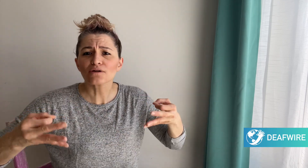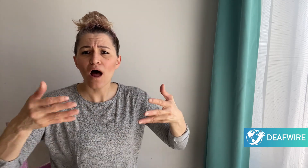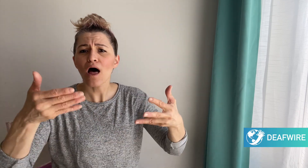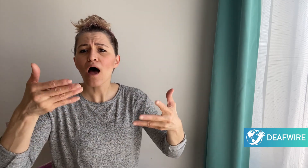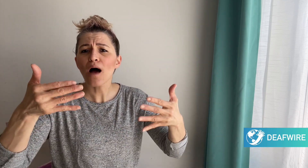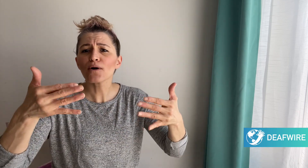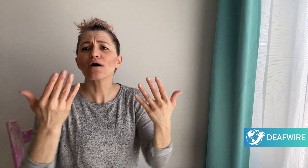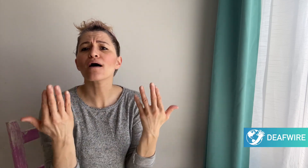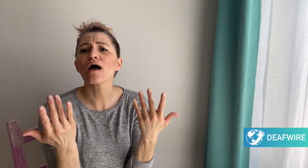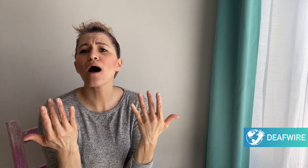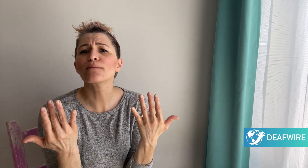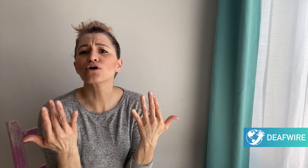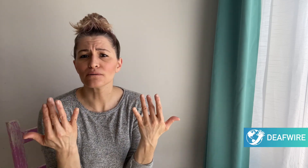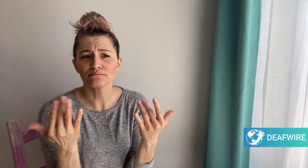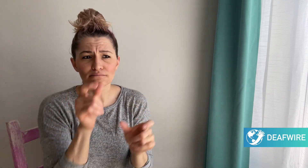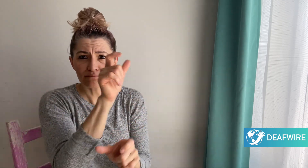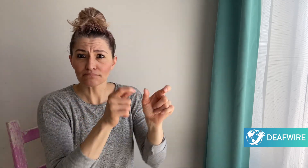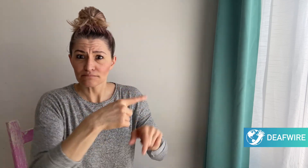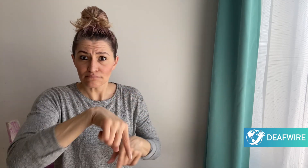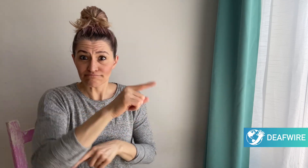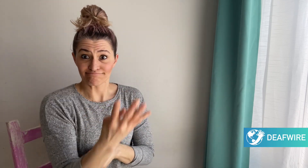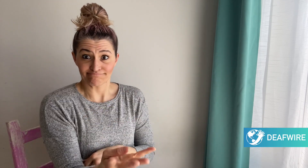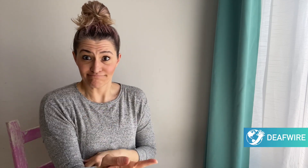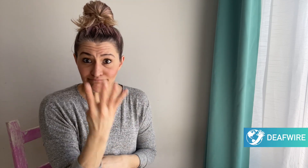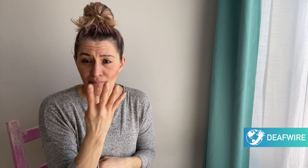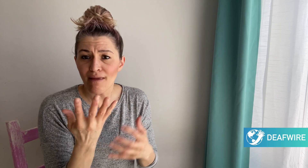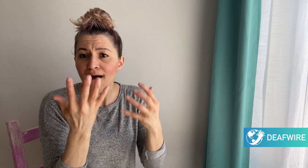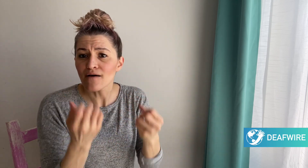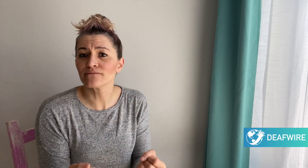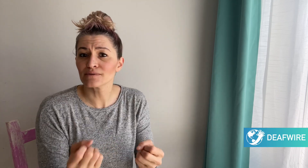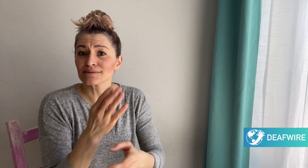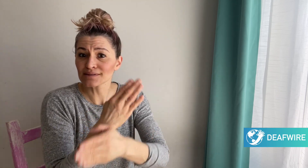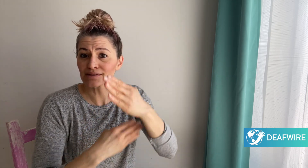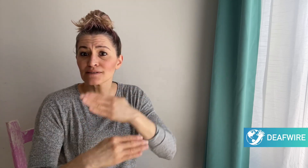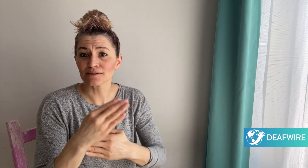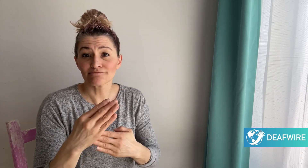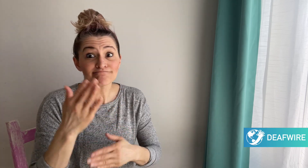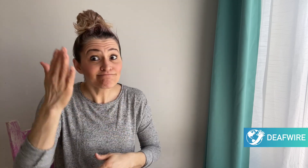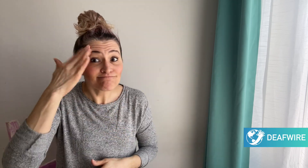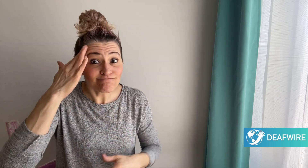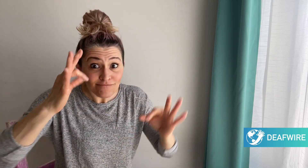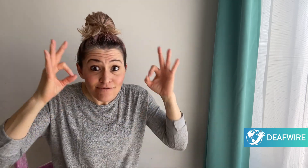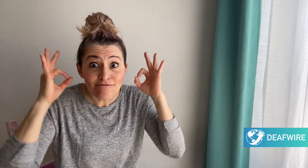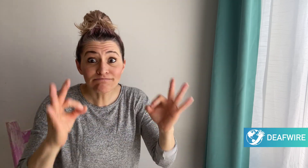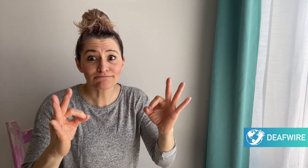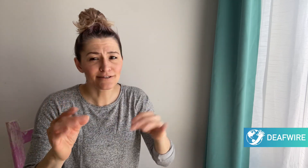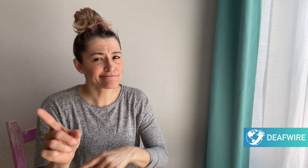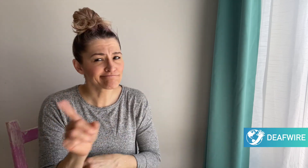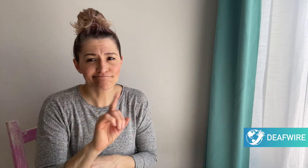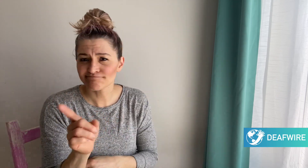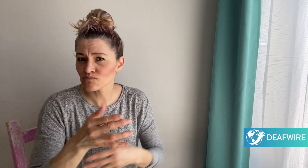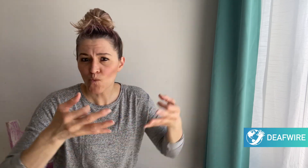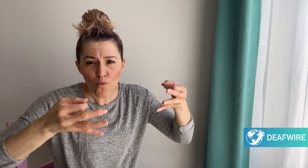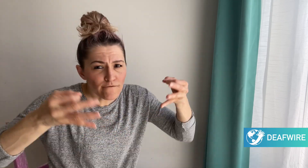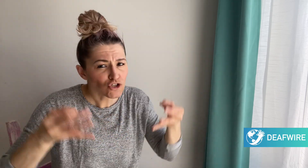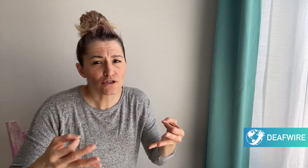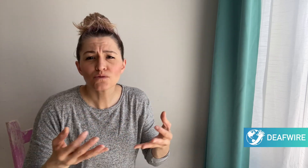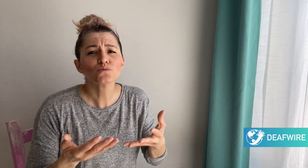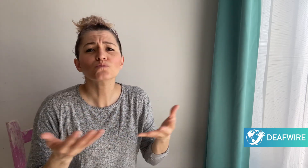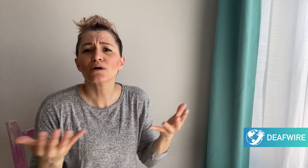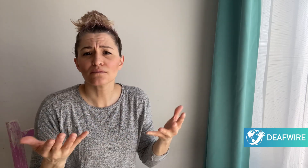The official number of prisoners with disabilities